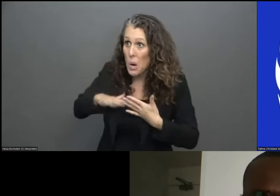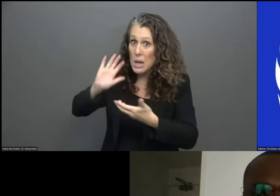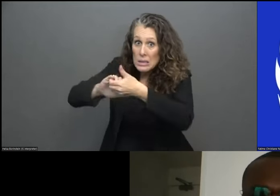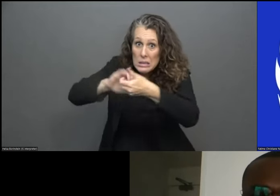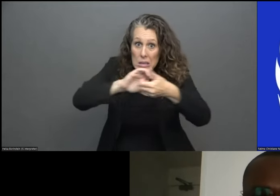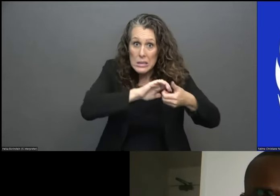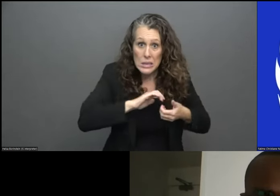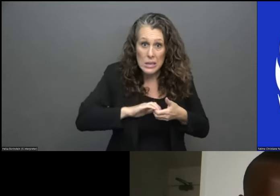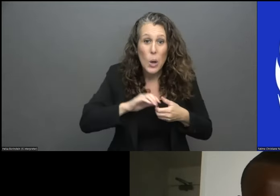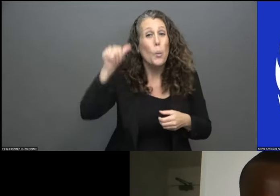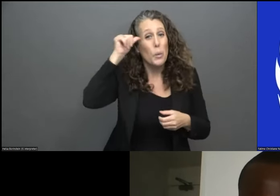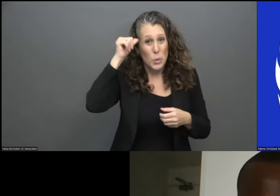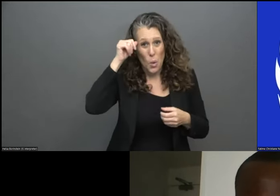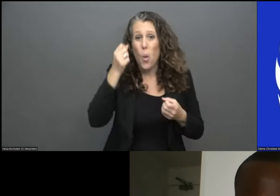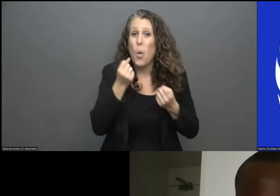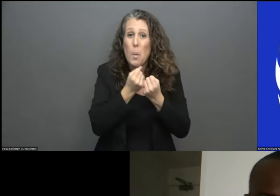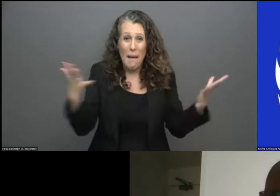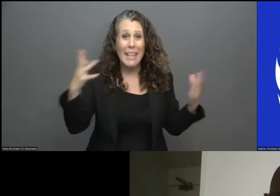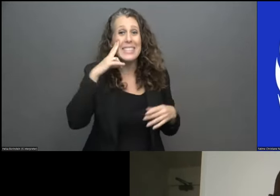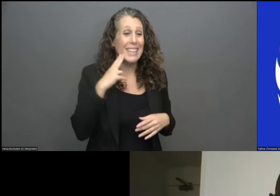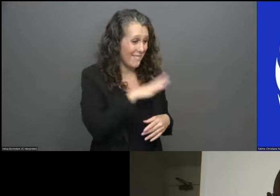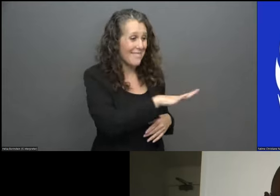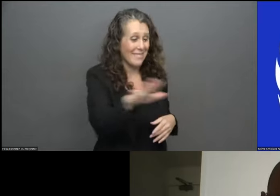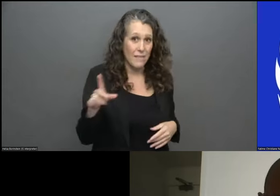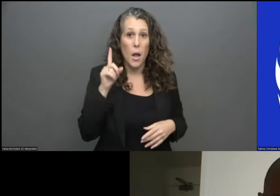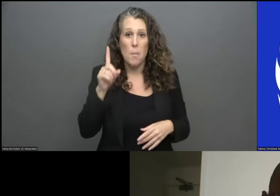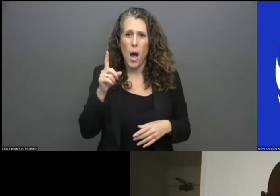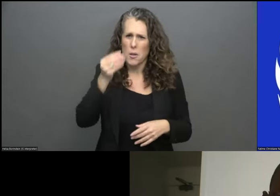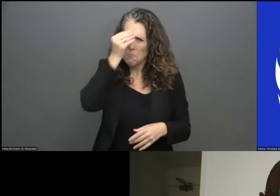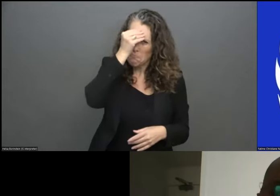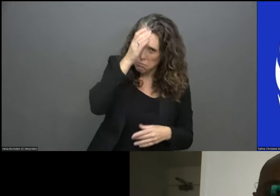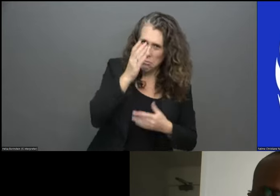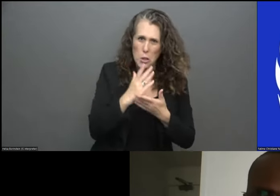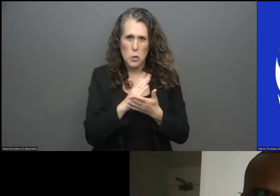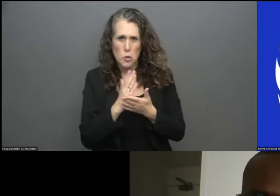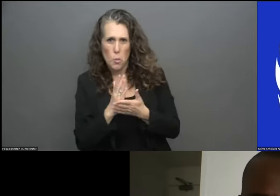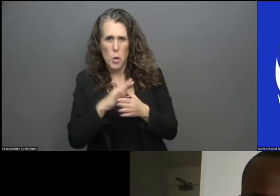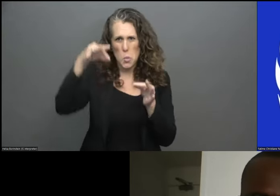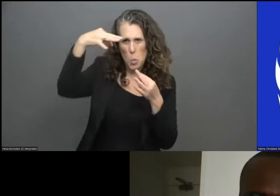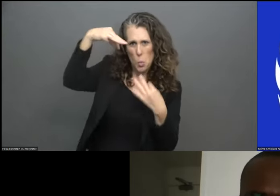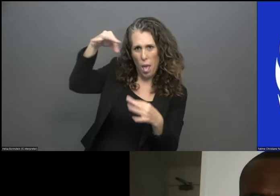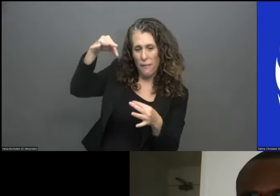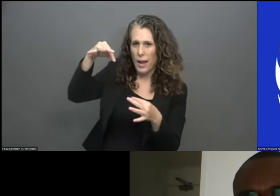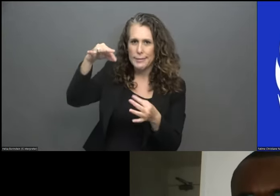but few sign language interpreters who are qualified using technology we are able to solve must be a deaf people and able to move forward.